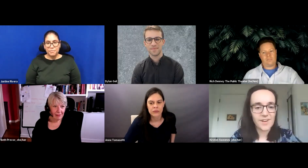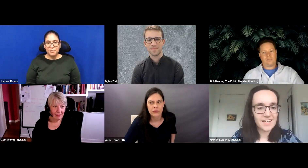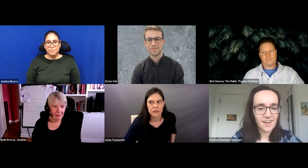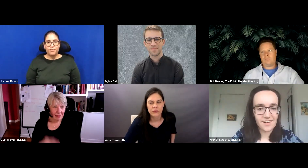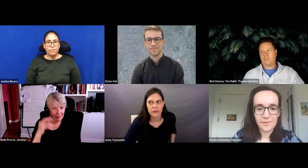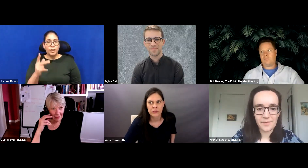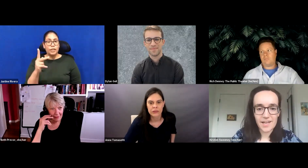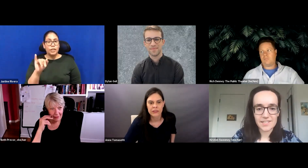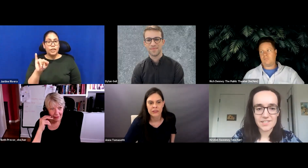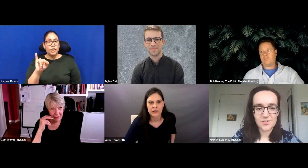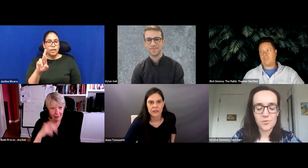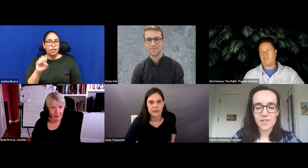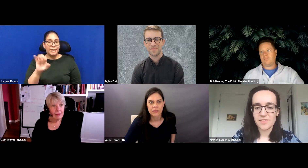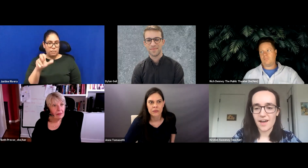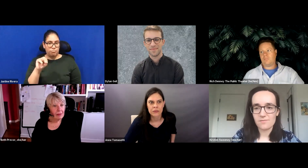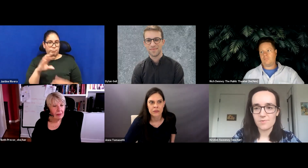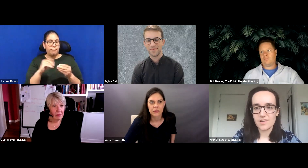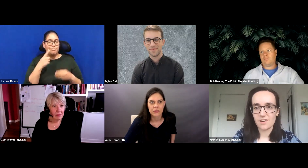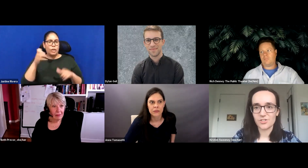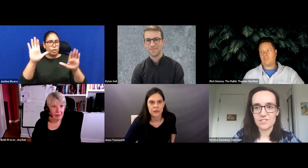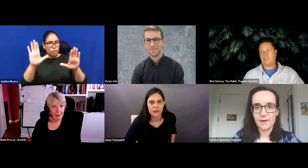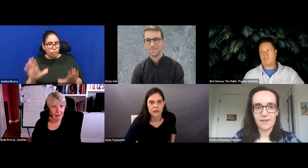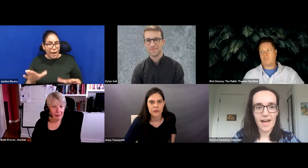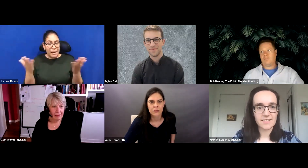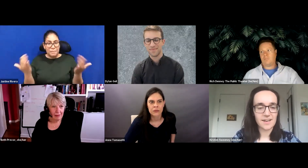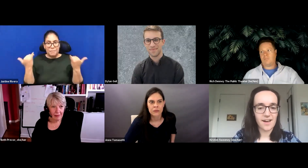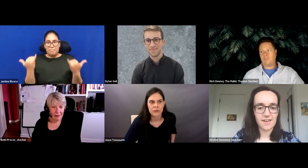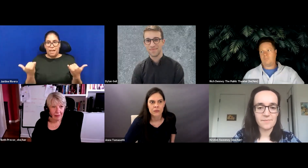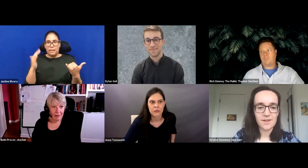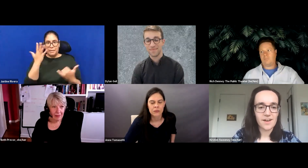Great. And with that, we are just about at time.